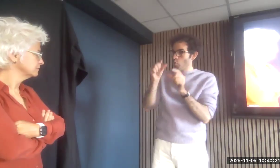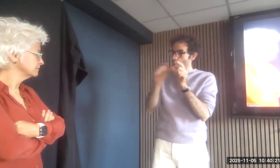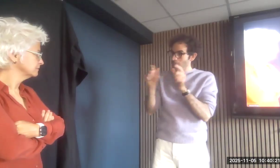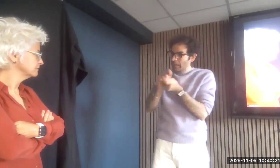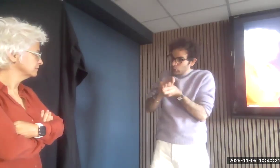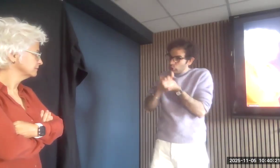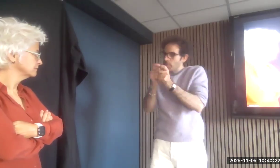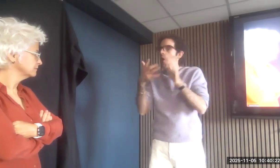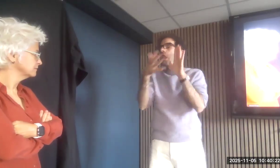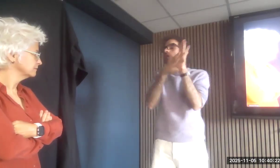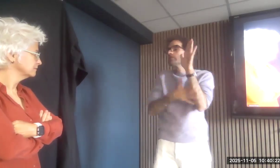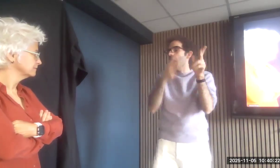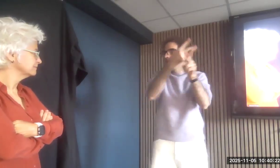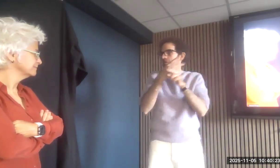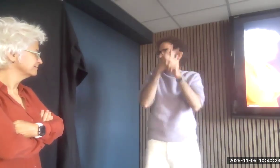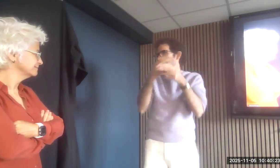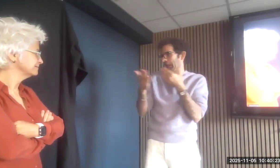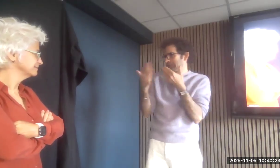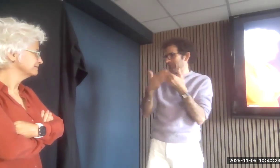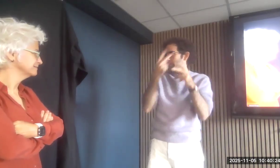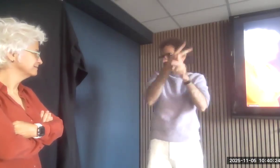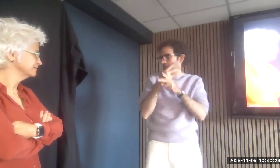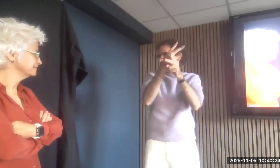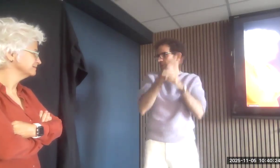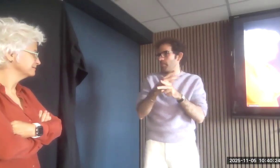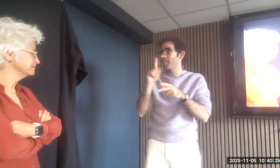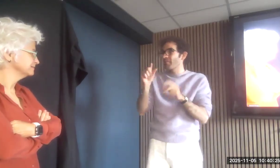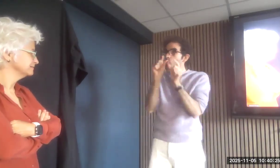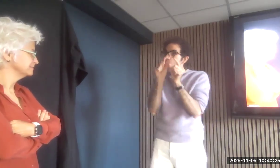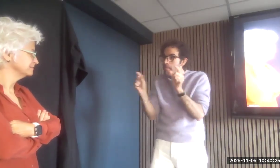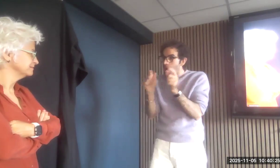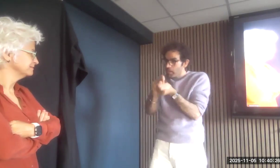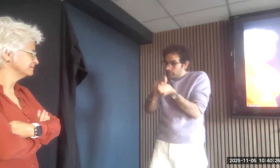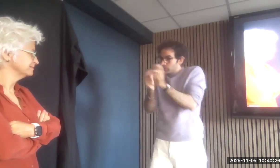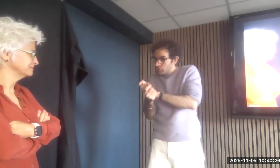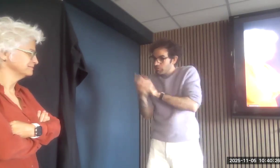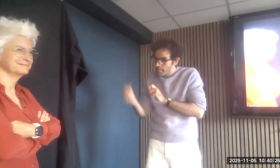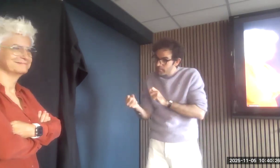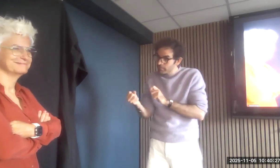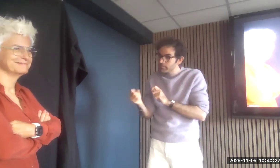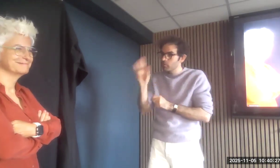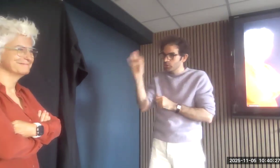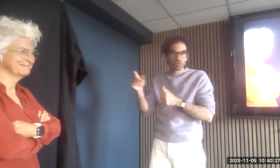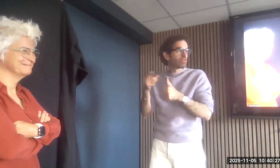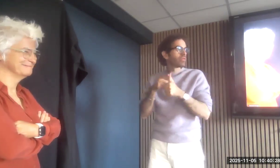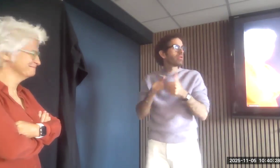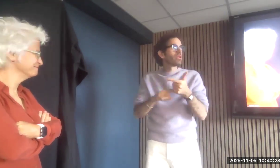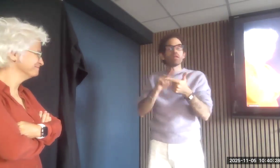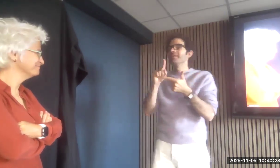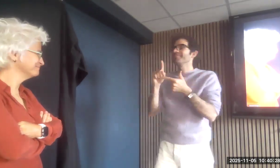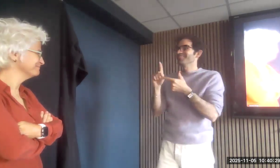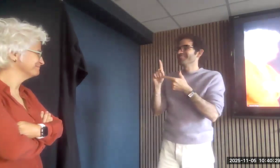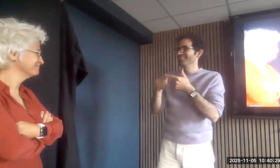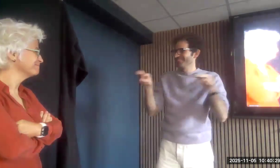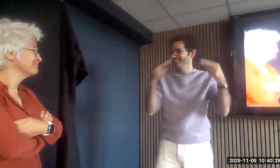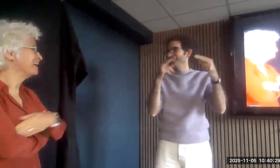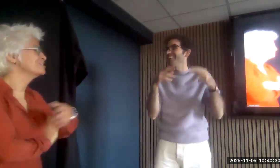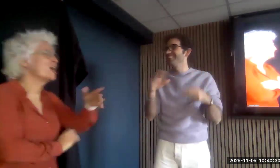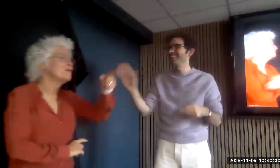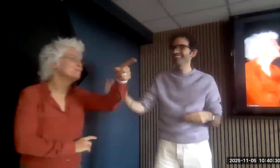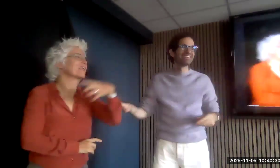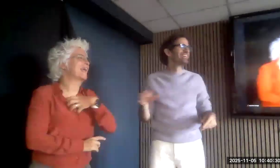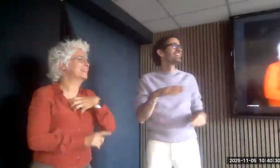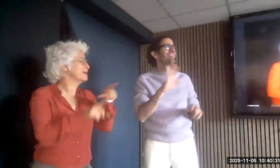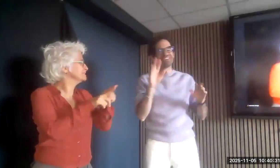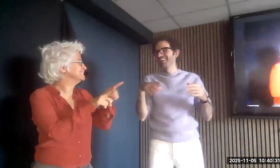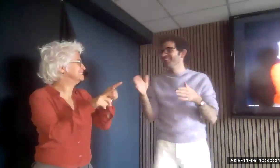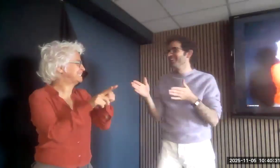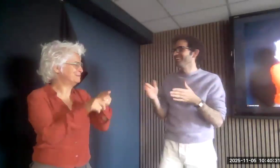I was wondering if there was a grammatical shift that was happening in Portuguese sign language, or simply a lexical, a process of lexical loaning.